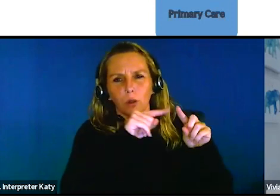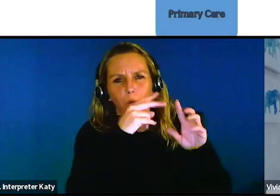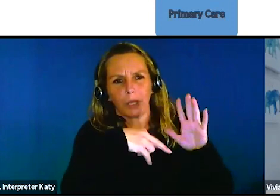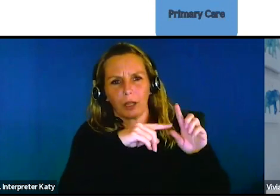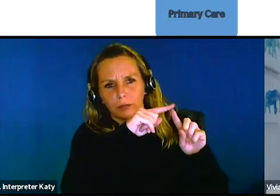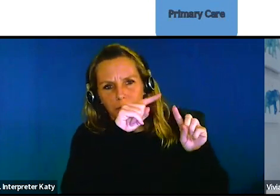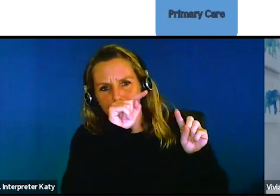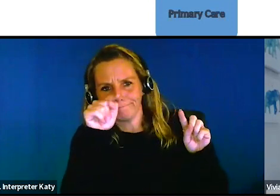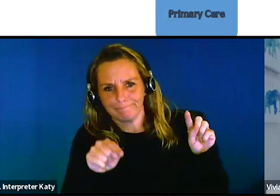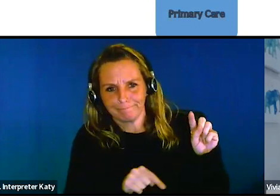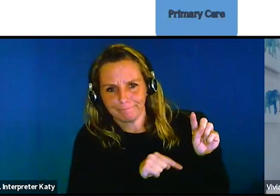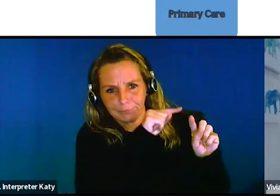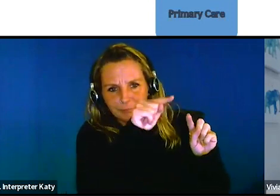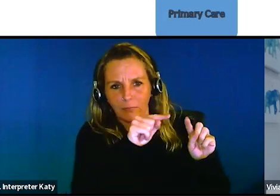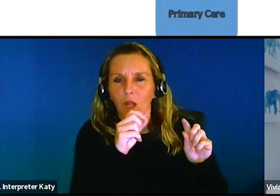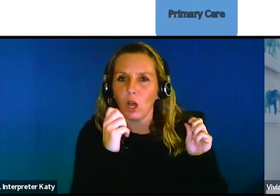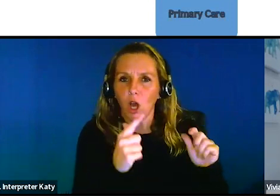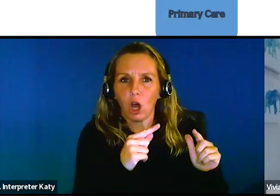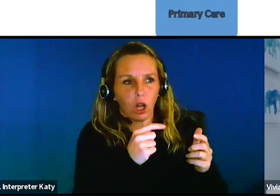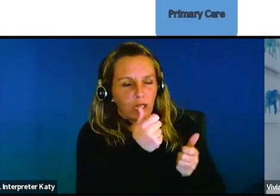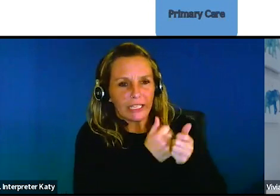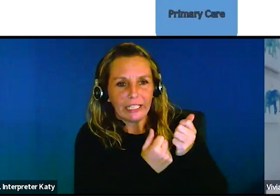Each of those institutions contributes